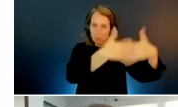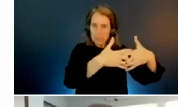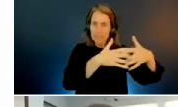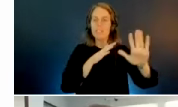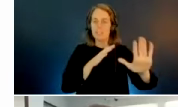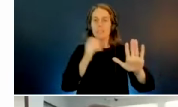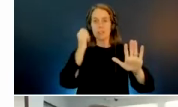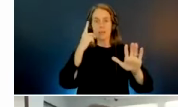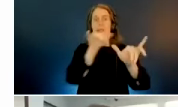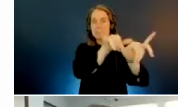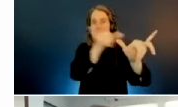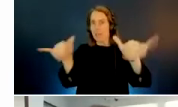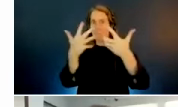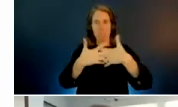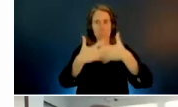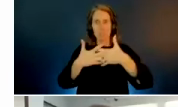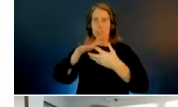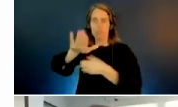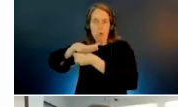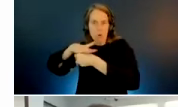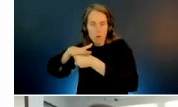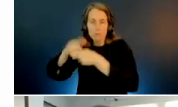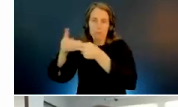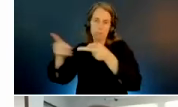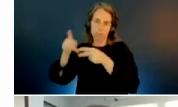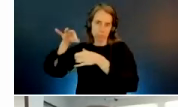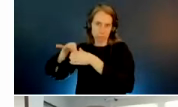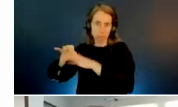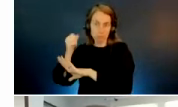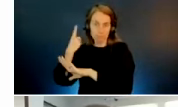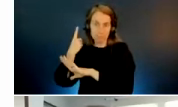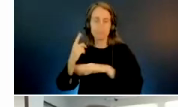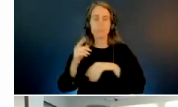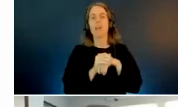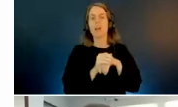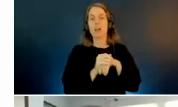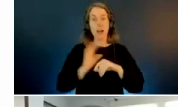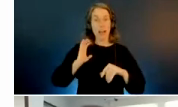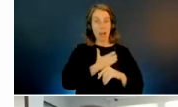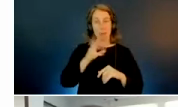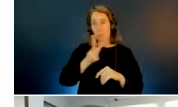be the same machines um and there are also a lot of videos on our website and on the state election